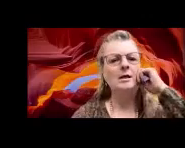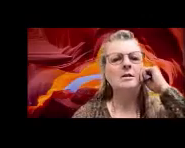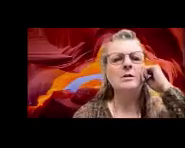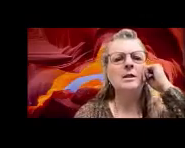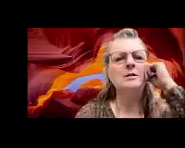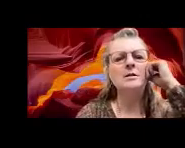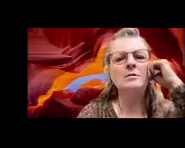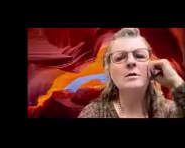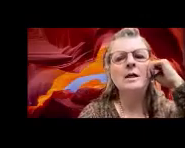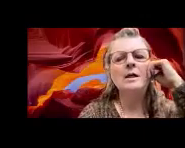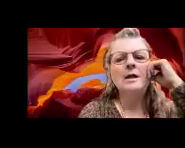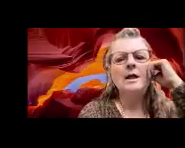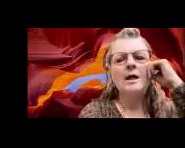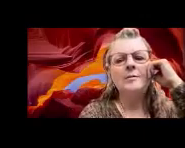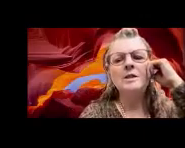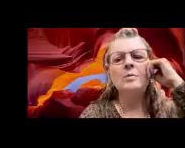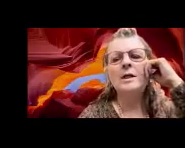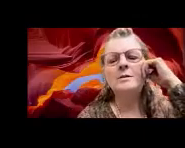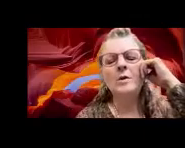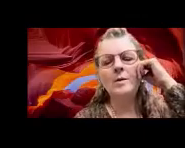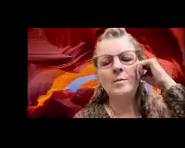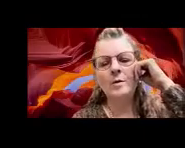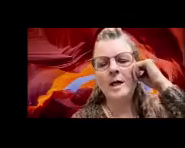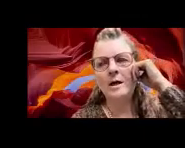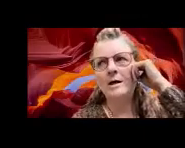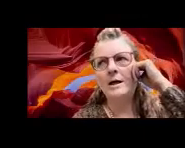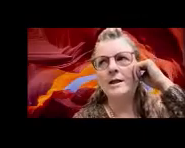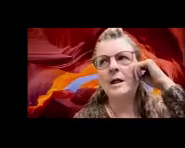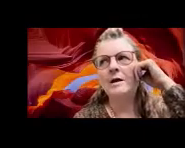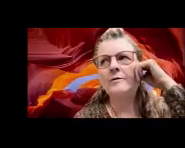need to attend to. This one is one that broke my heart. I love